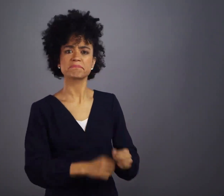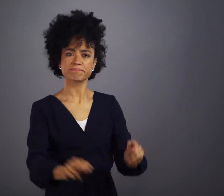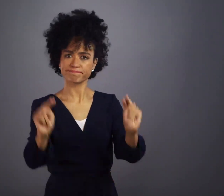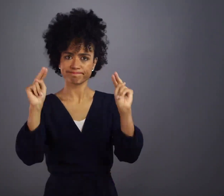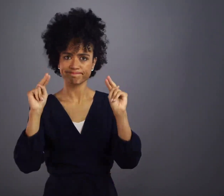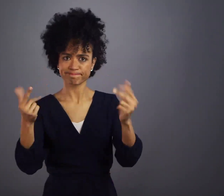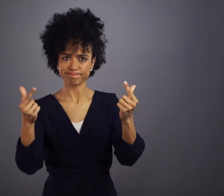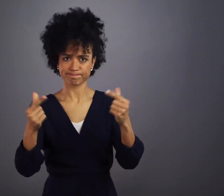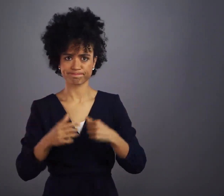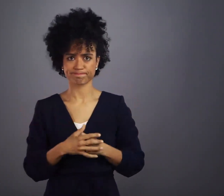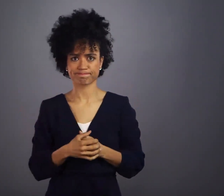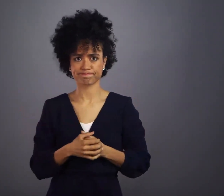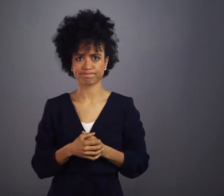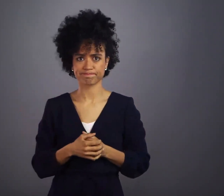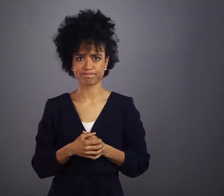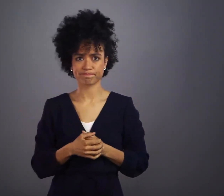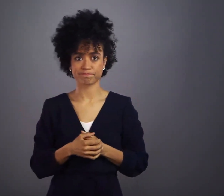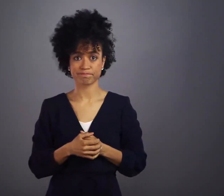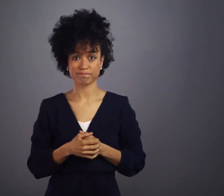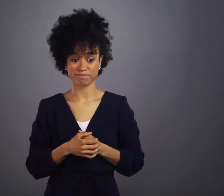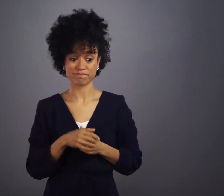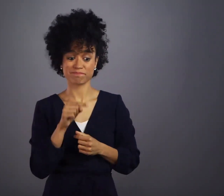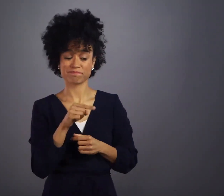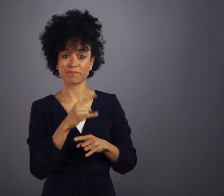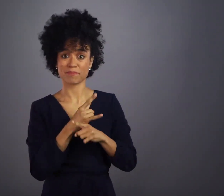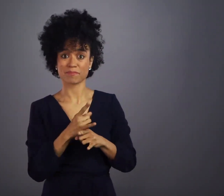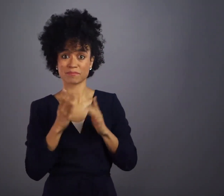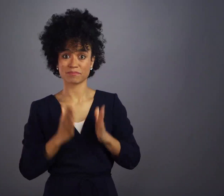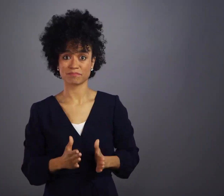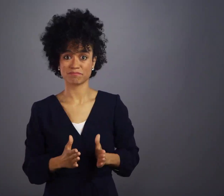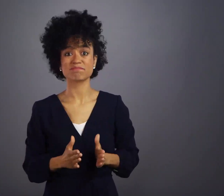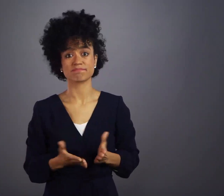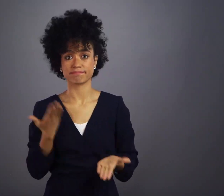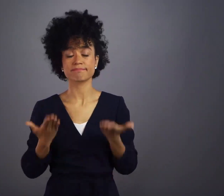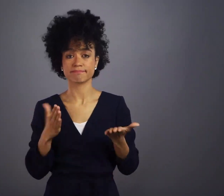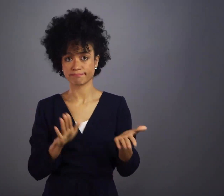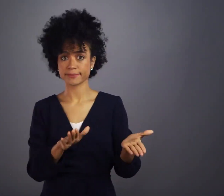and unless locked up, may die or go permanently insane.